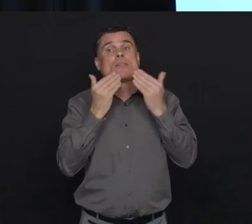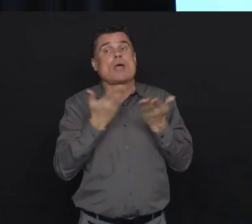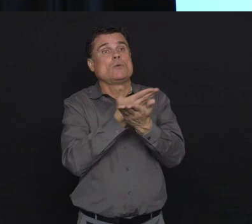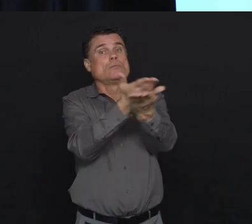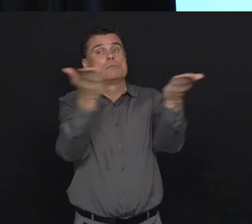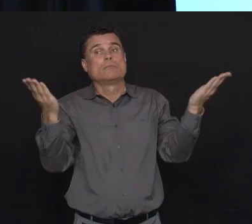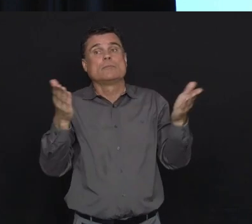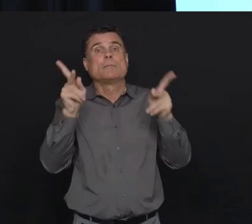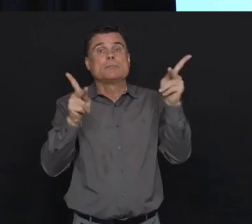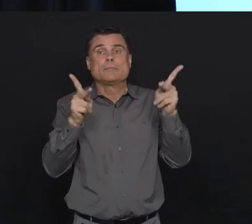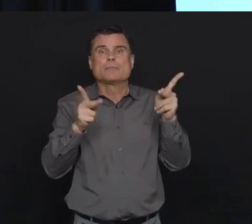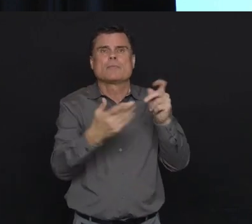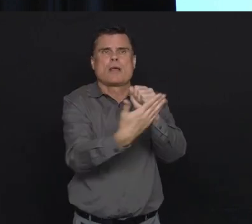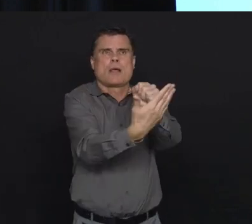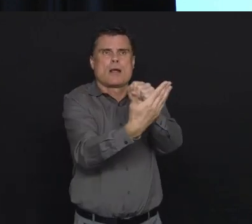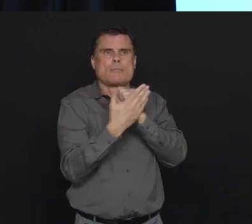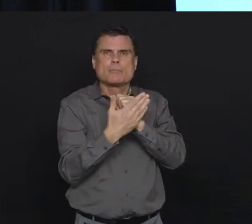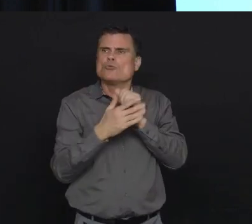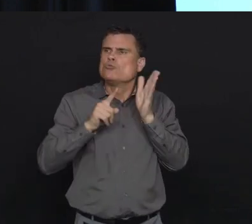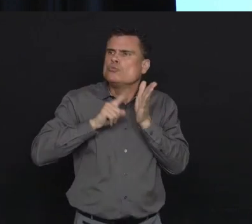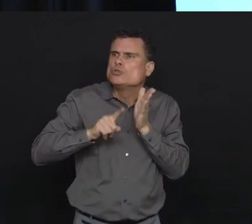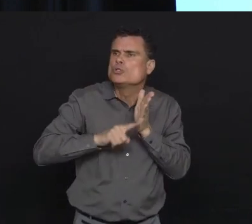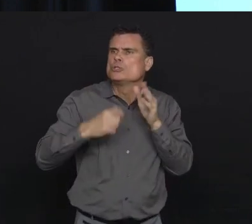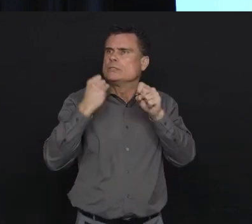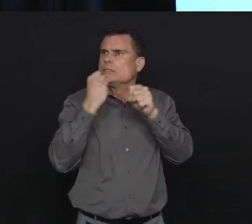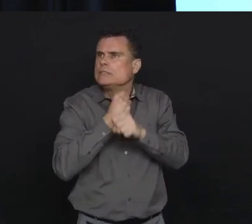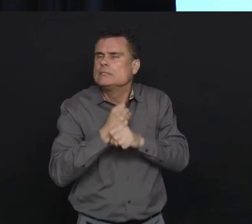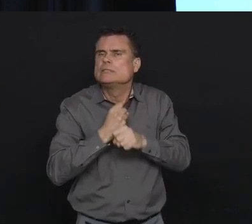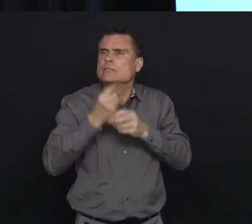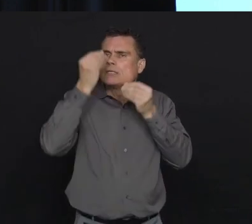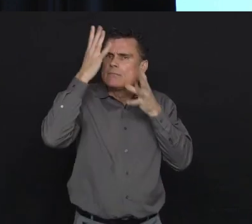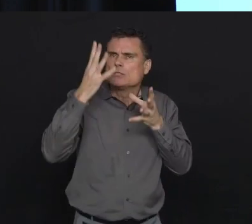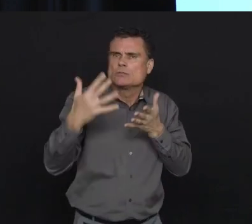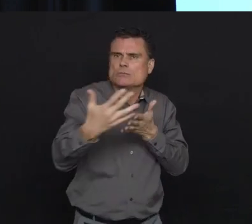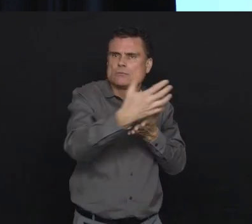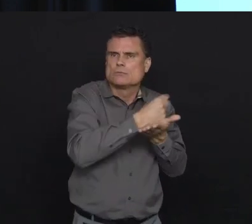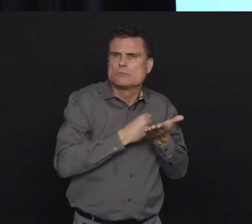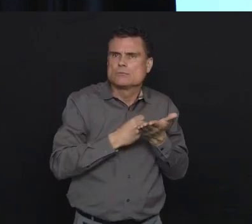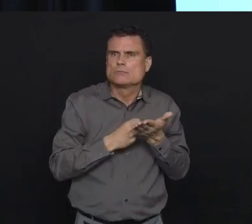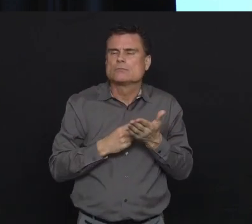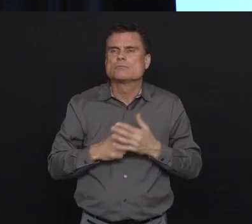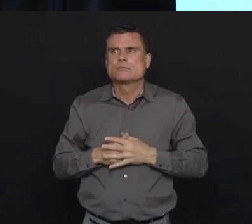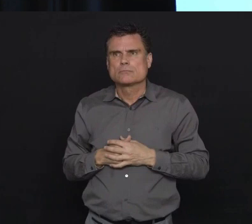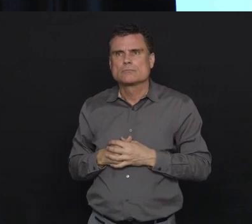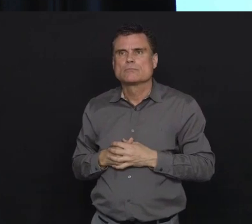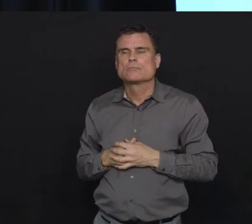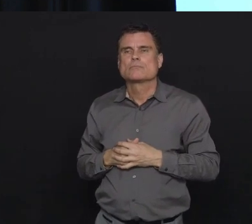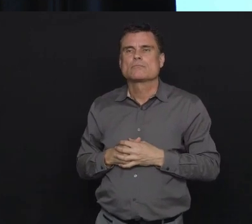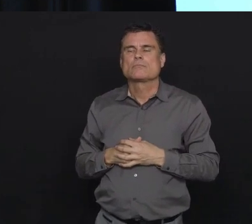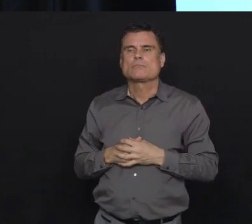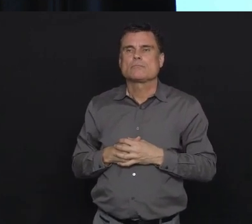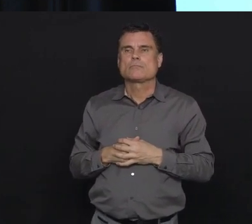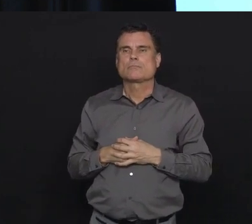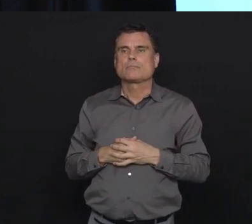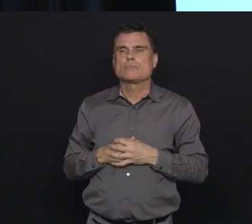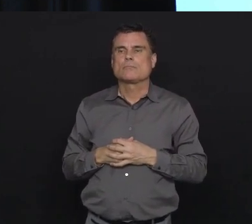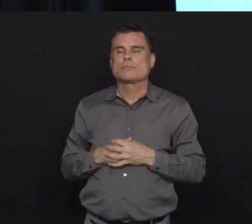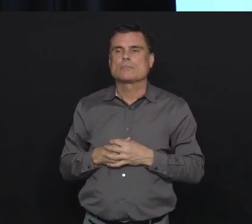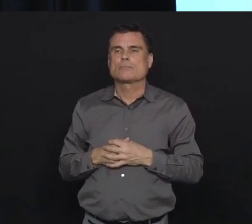Doctor Henry talked about the team, and mostly the BC CDC which was involved in the modeling, and we are